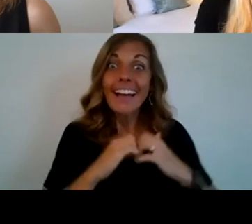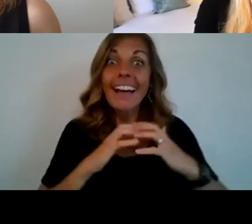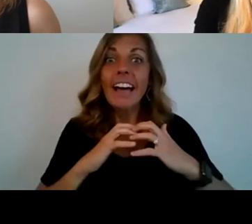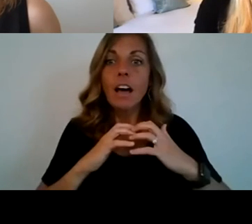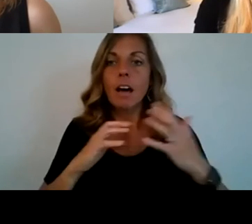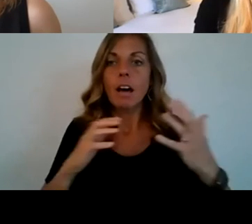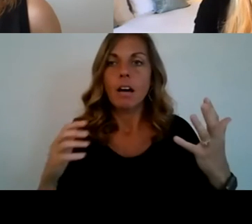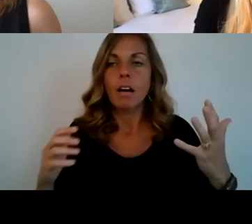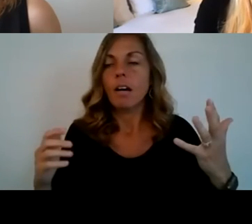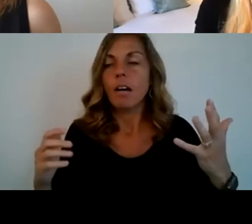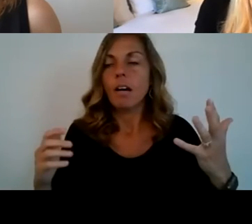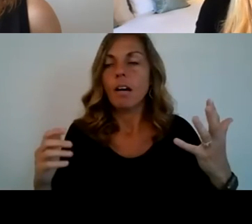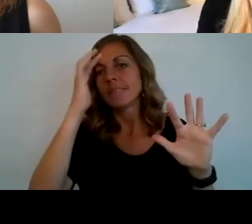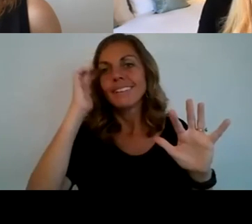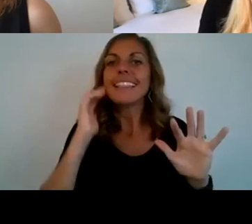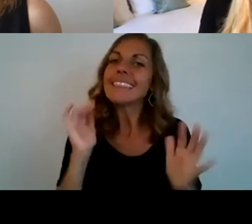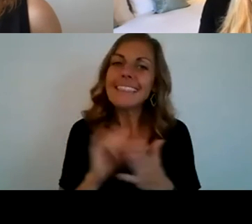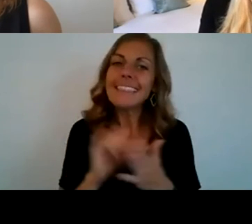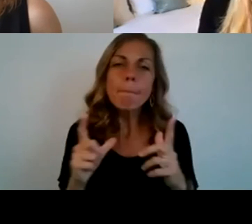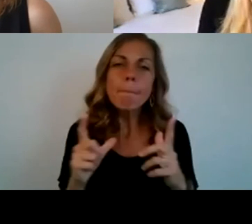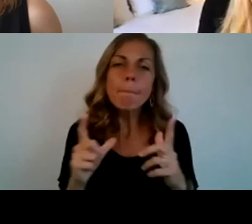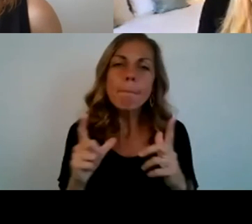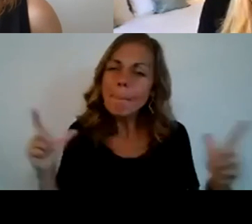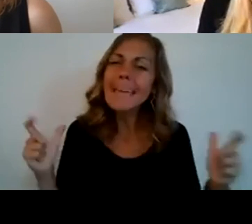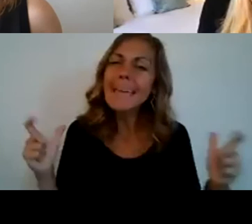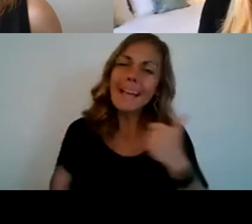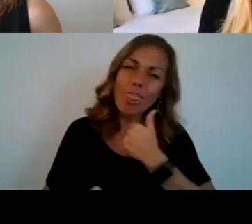existential threat to an early stage company. These are the moments where we look for leadership